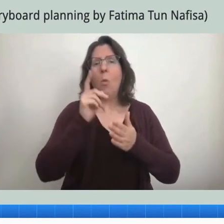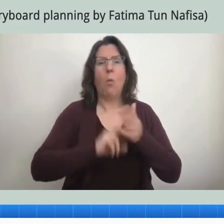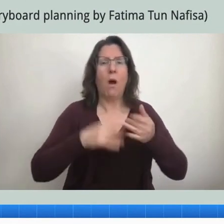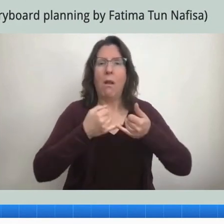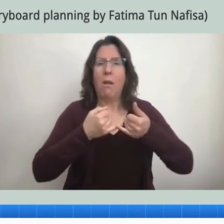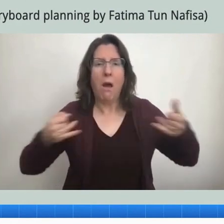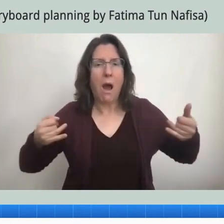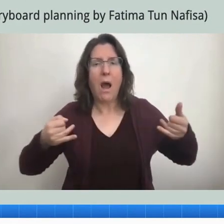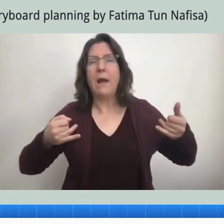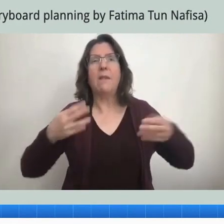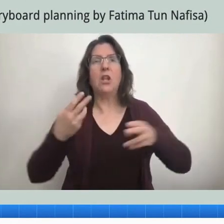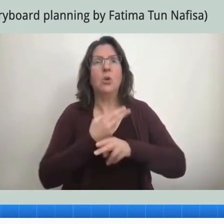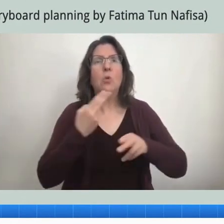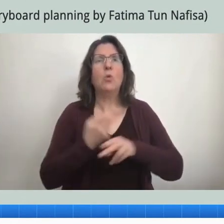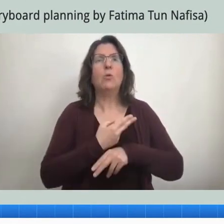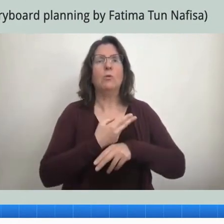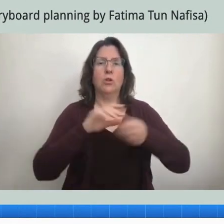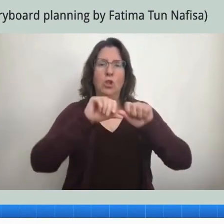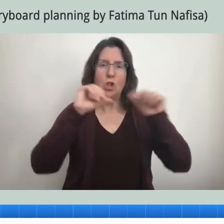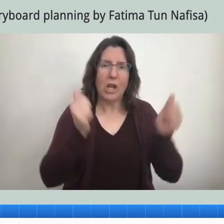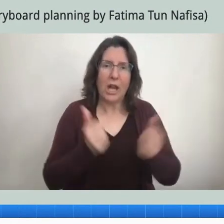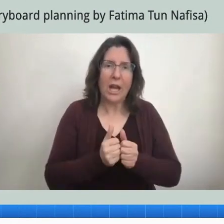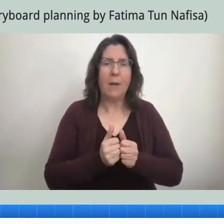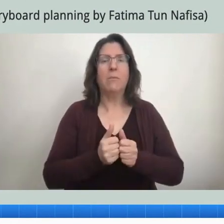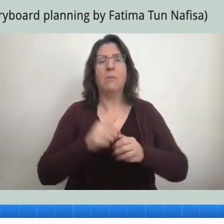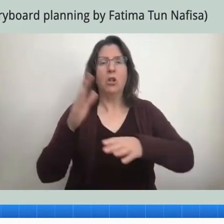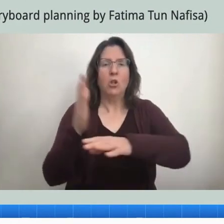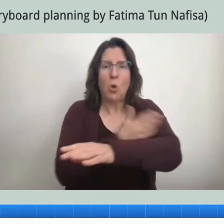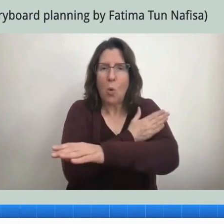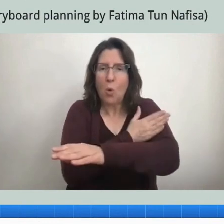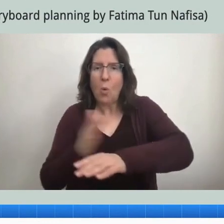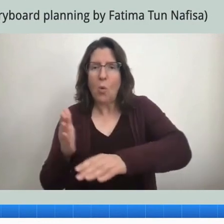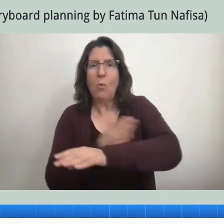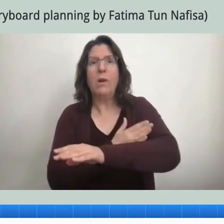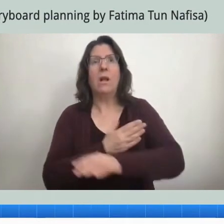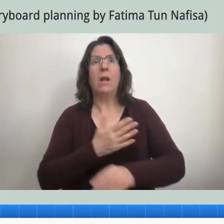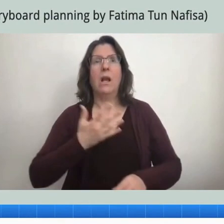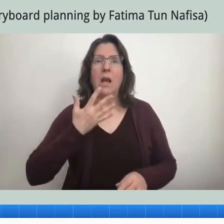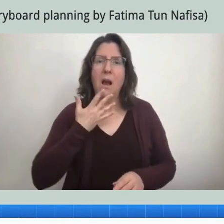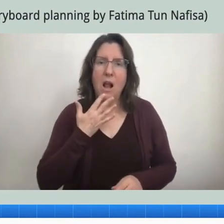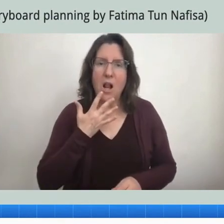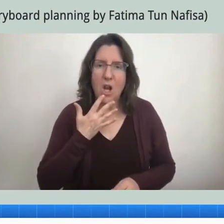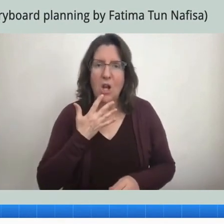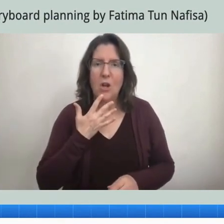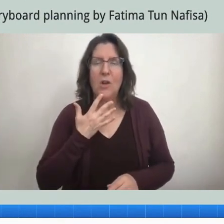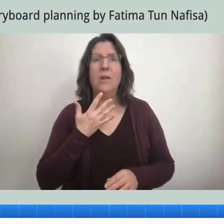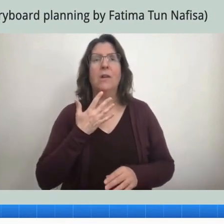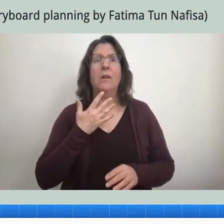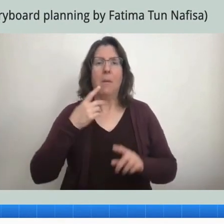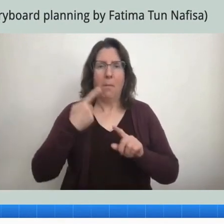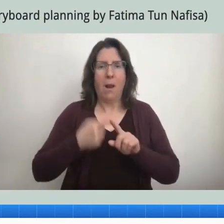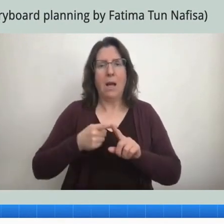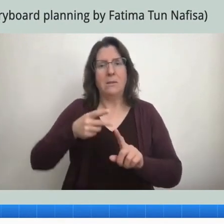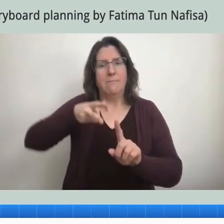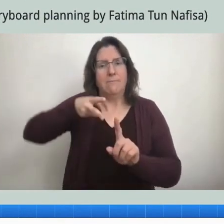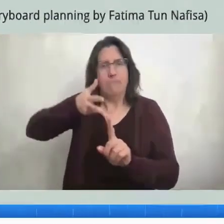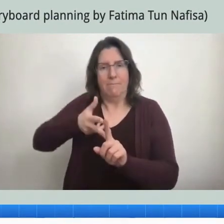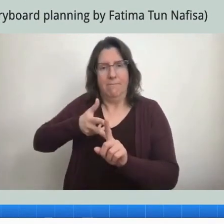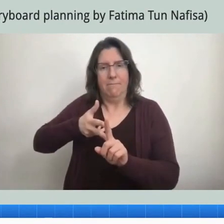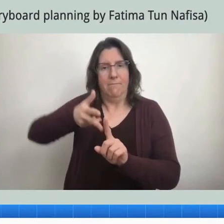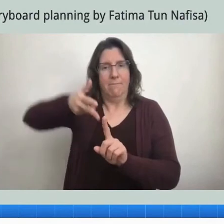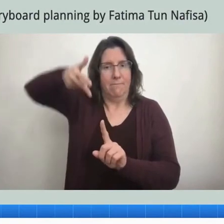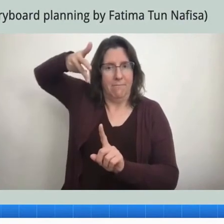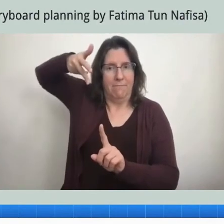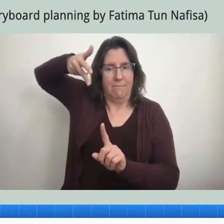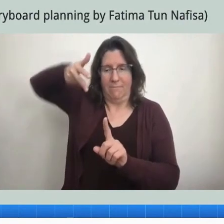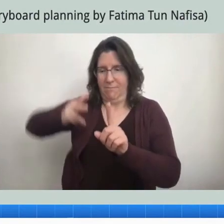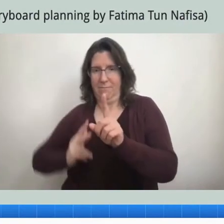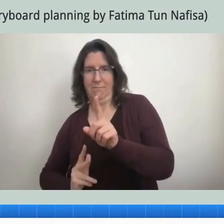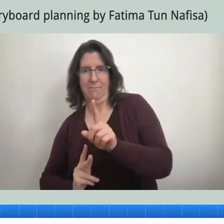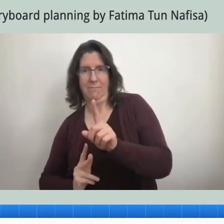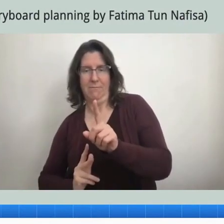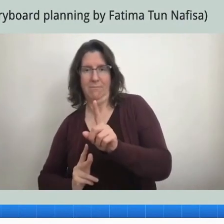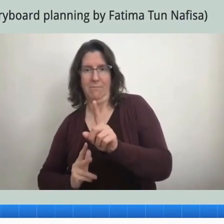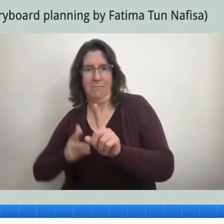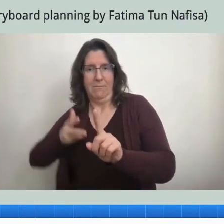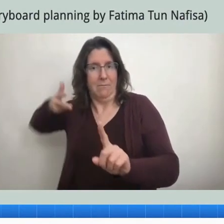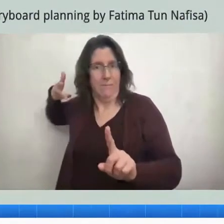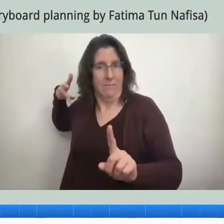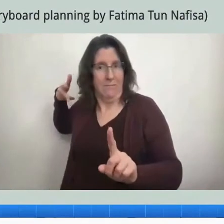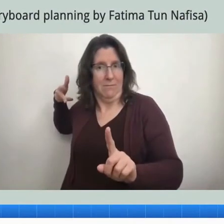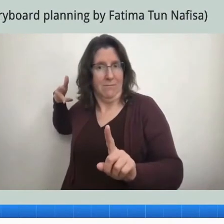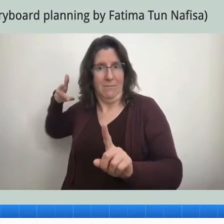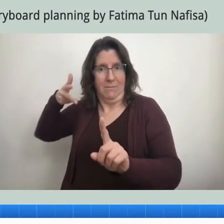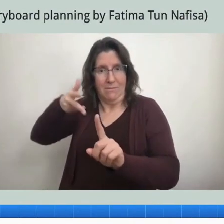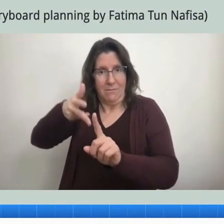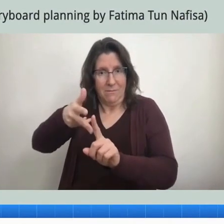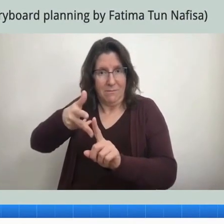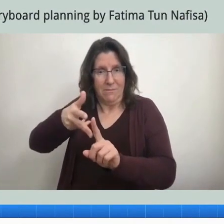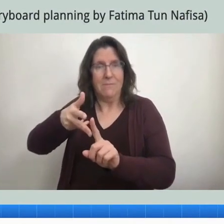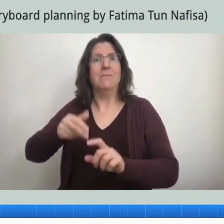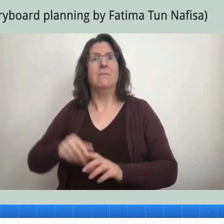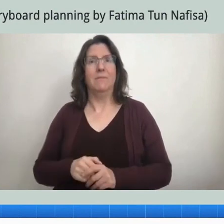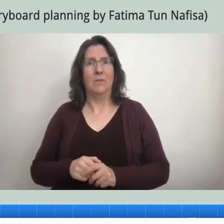line, shape, tone, colour, camera POV such as positioning and angle of the shot.